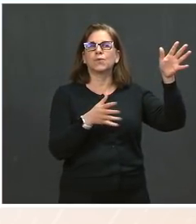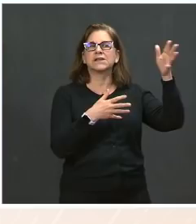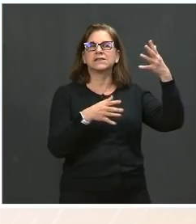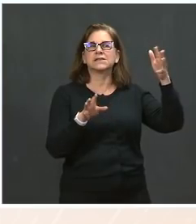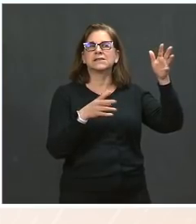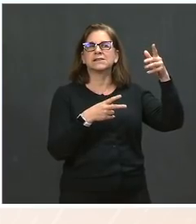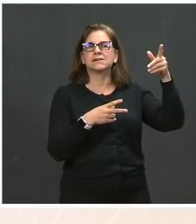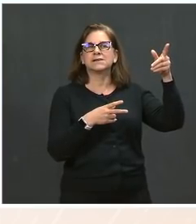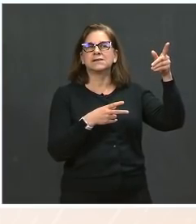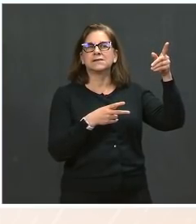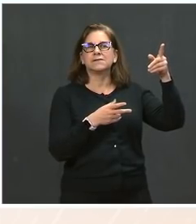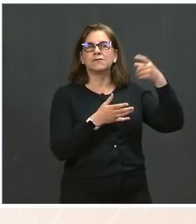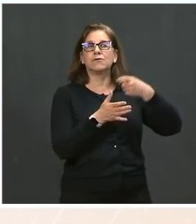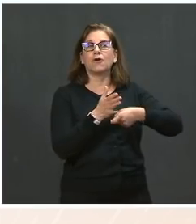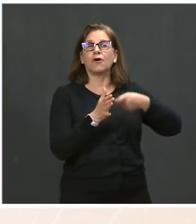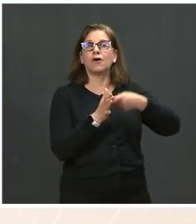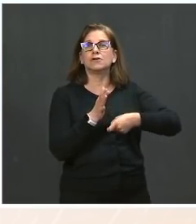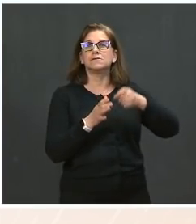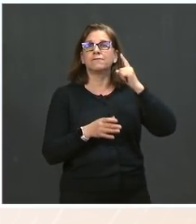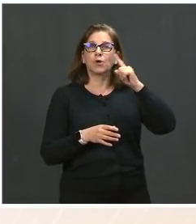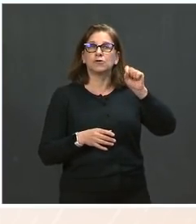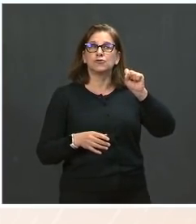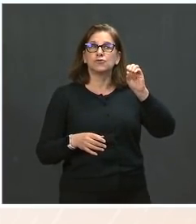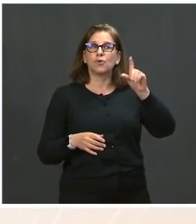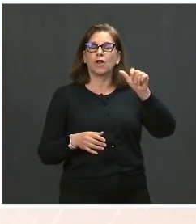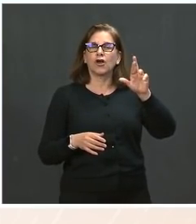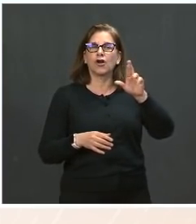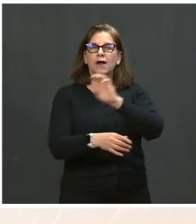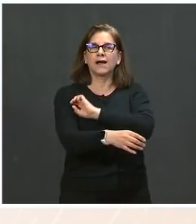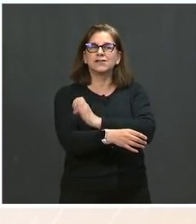yet again, in the next 10 years. And on offshore wind,